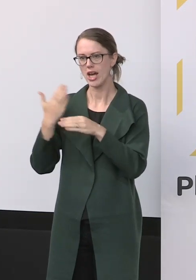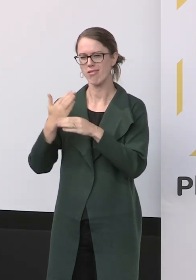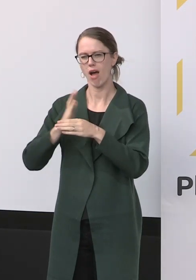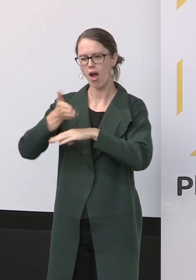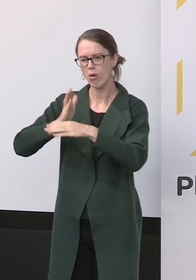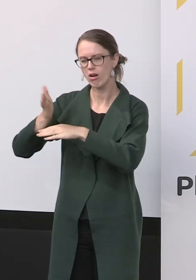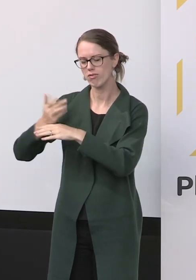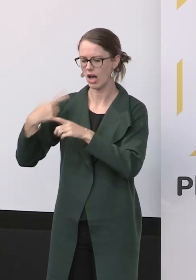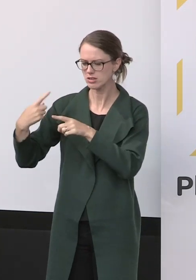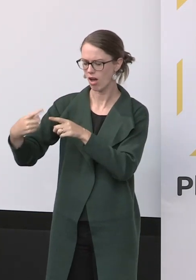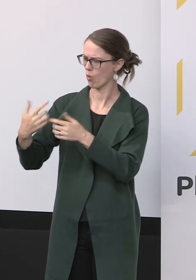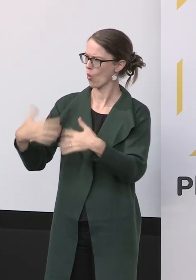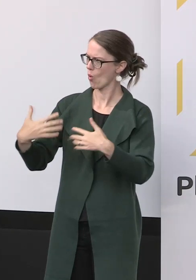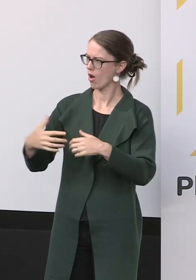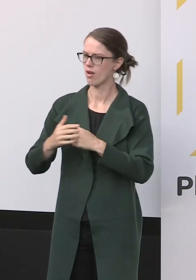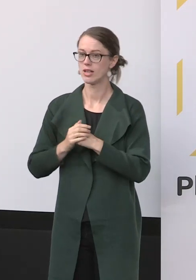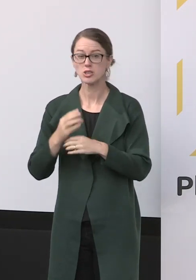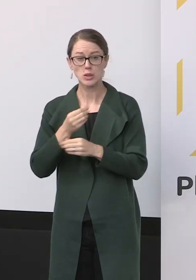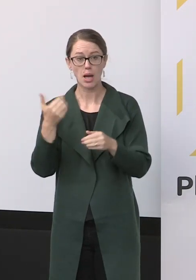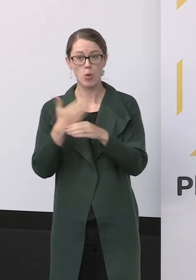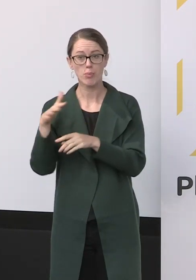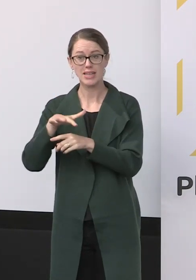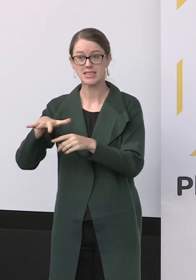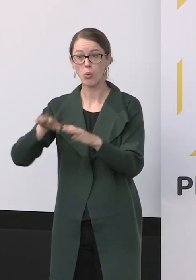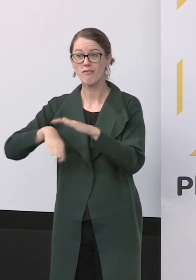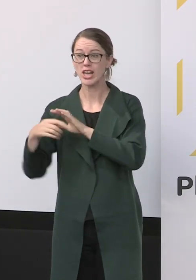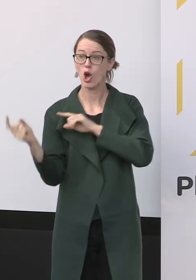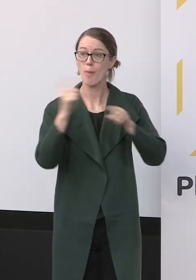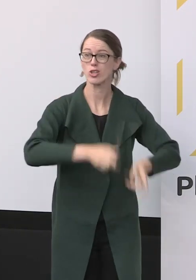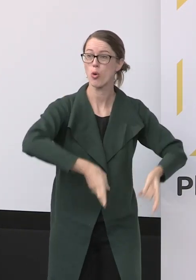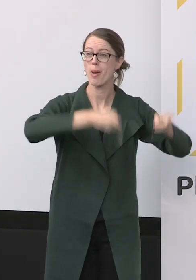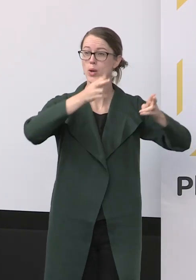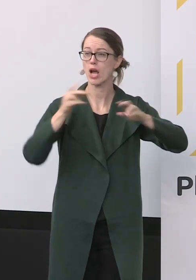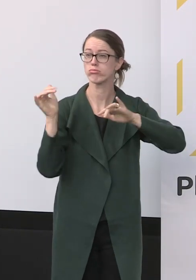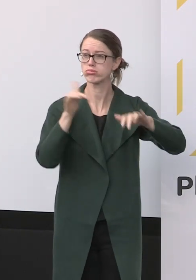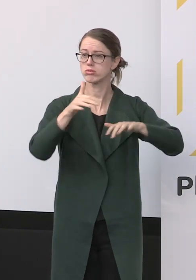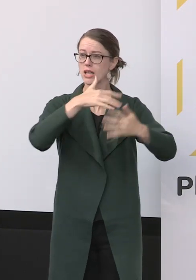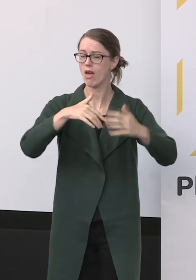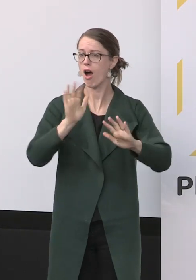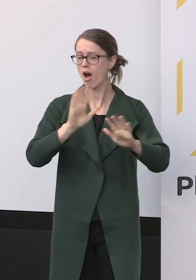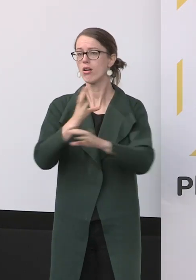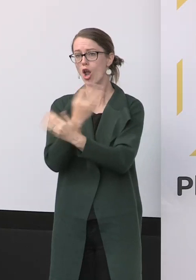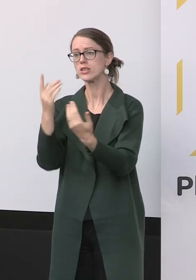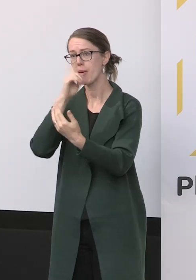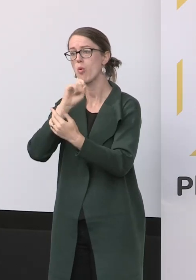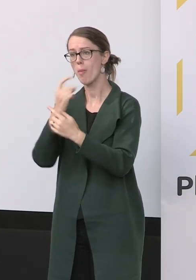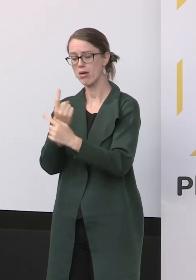beneficial for staff and also for productivity, and so I think we'll find many workplaces - even when this is